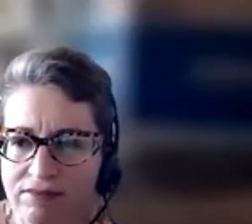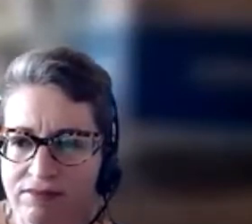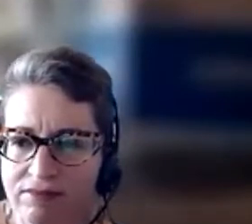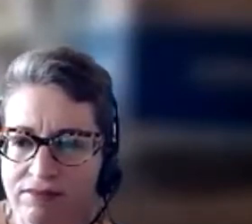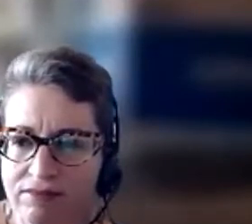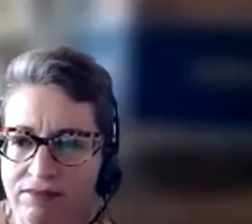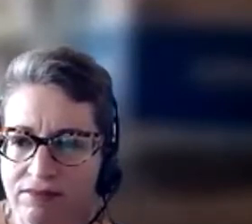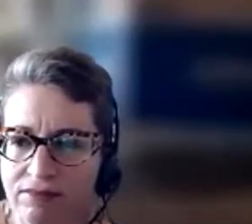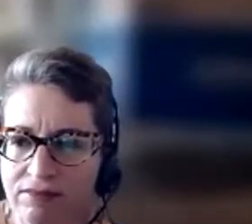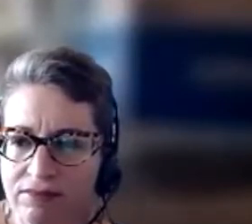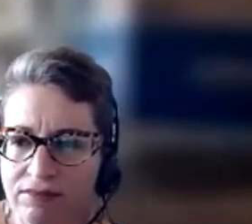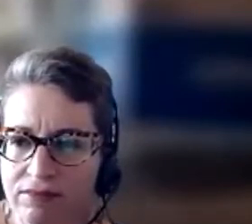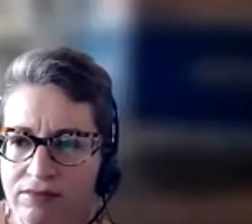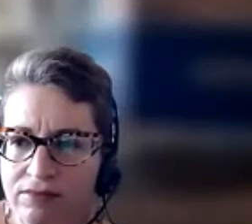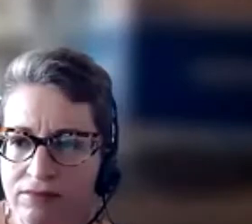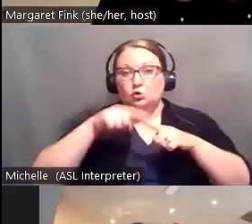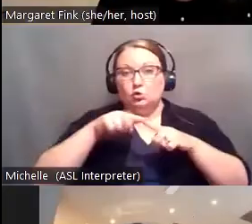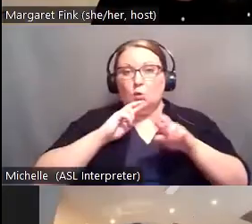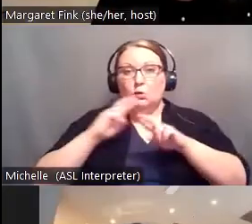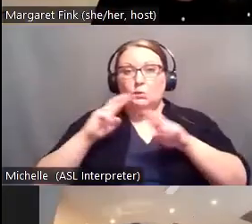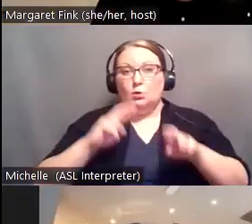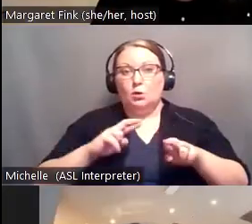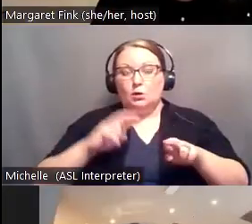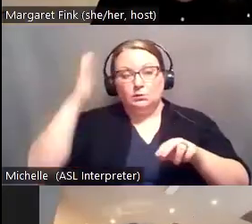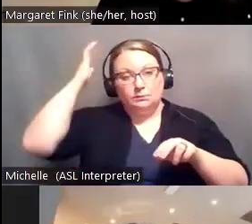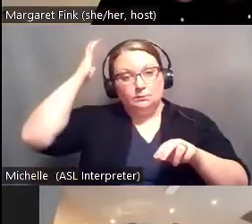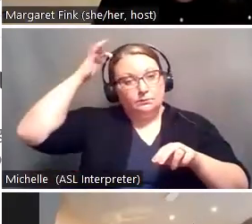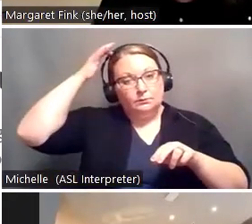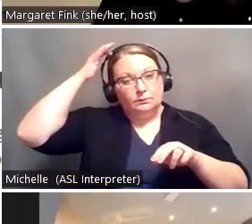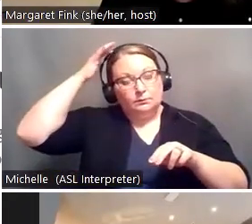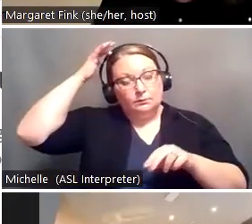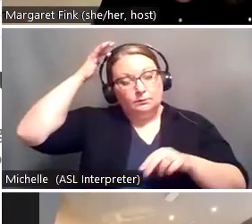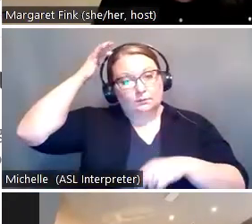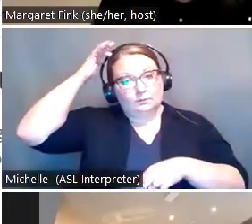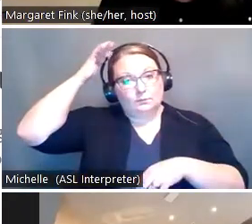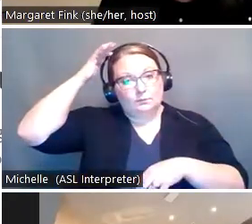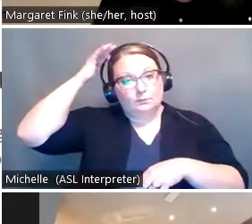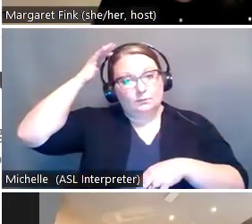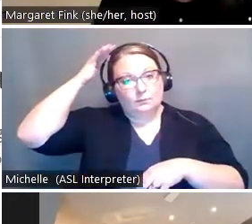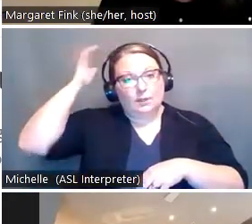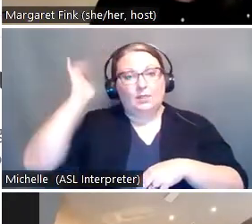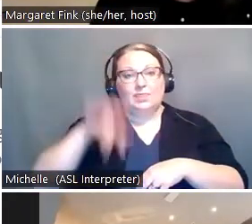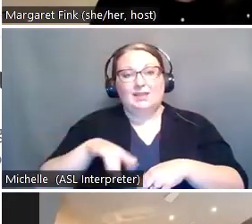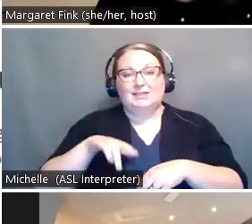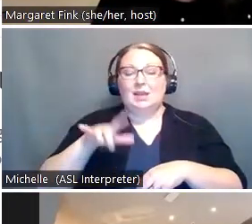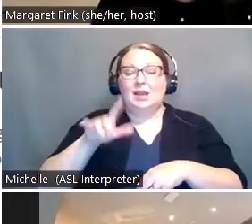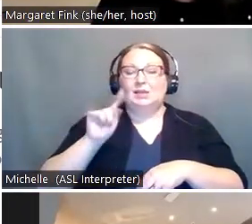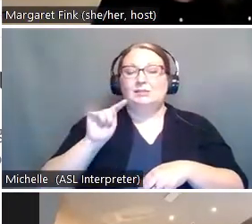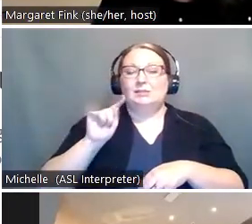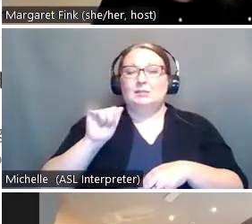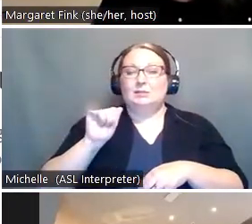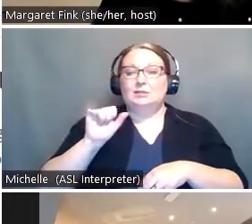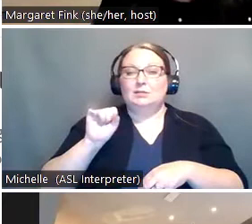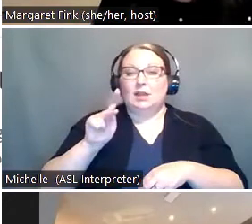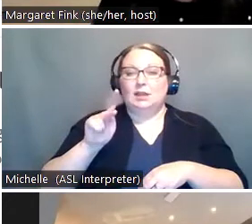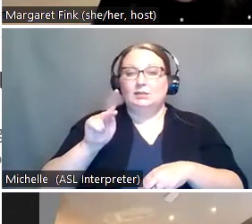is a reference to a report that is the, "Task Force on Disability: